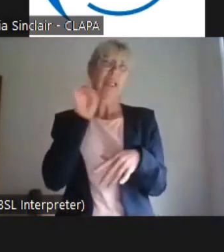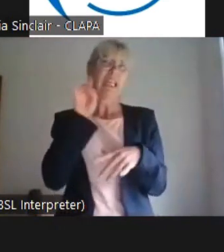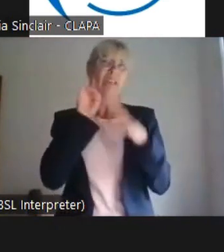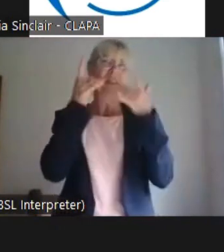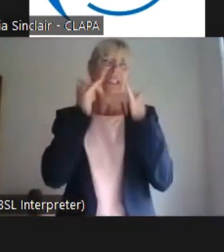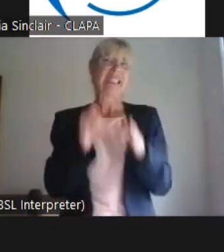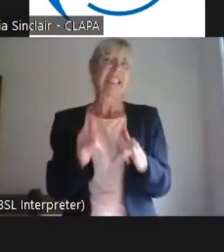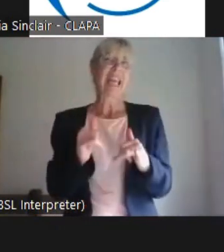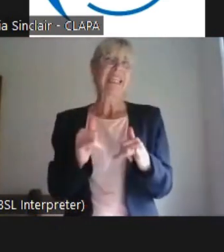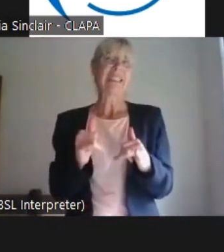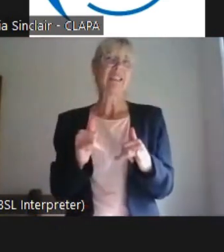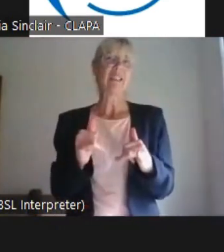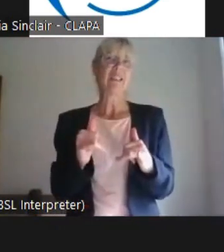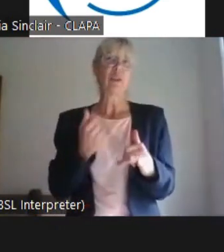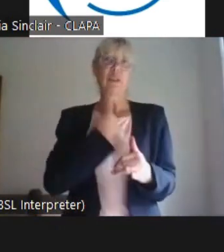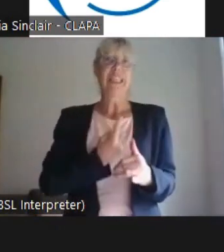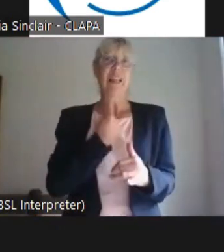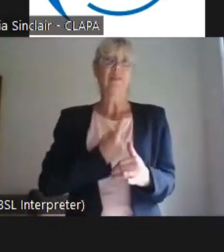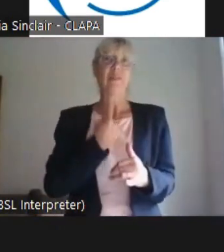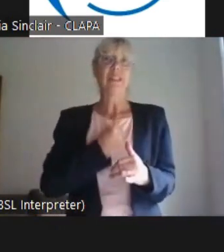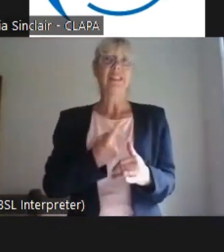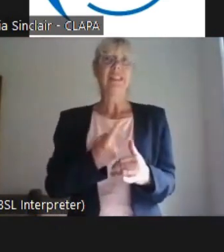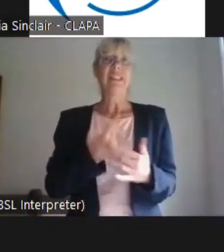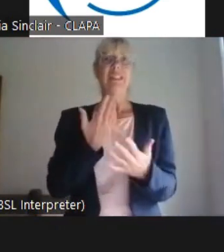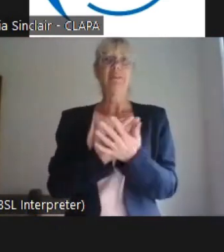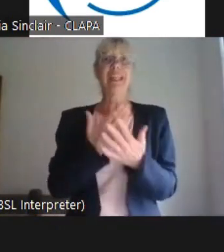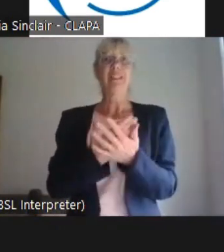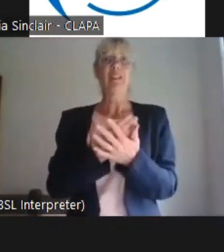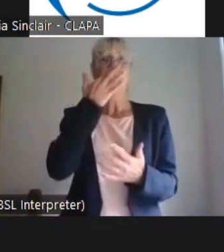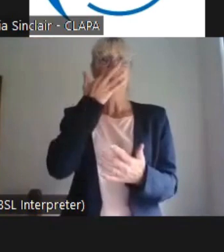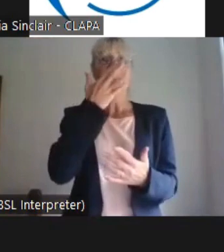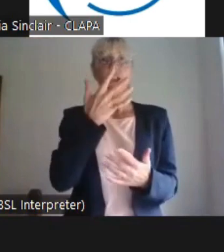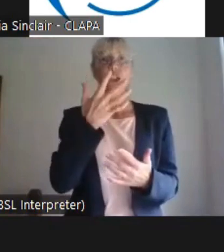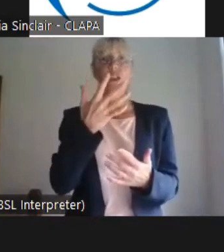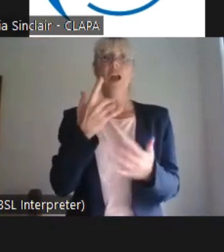um I think probably they're a little bit older I believe that the rnid do have a